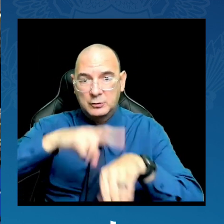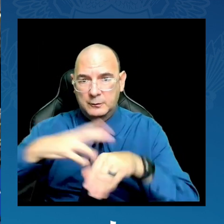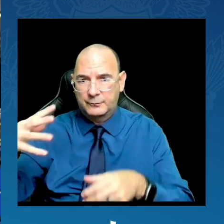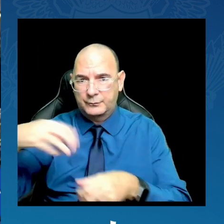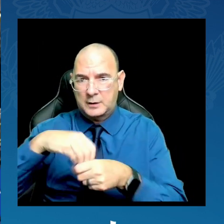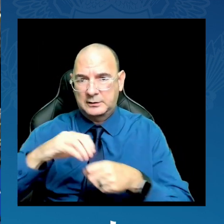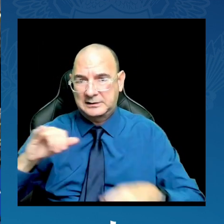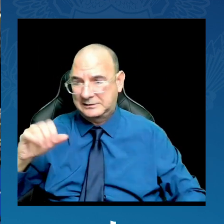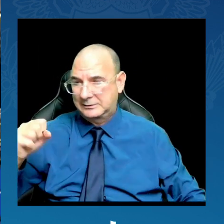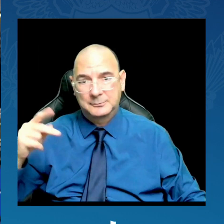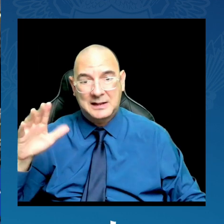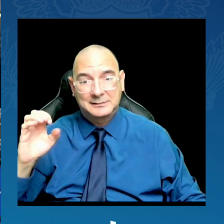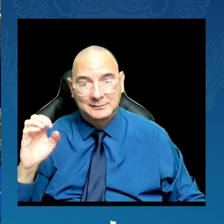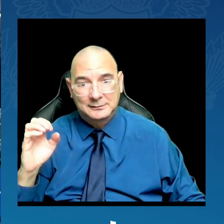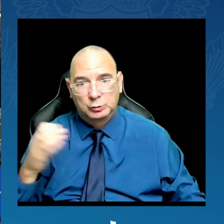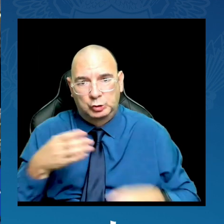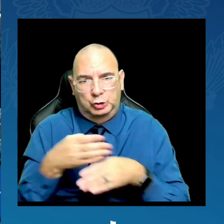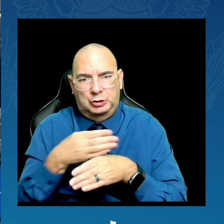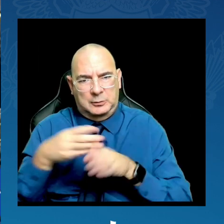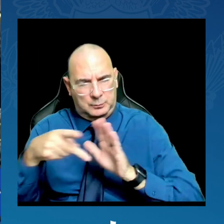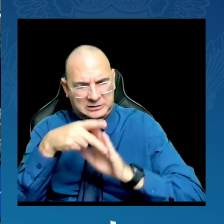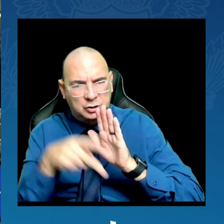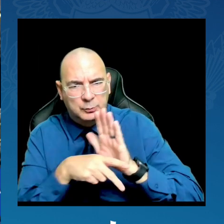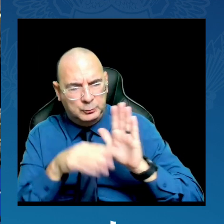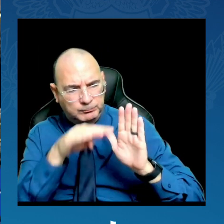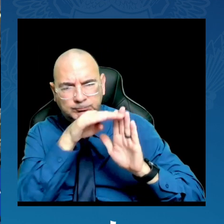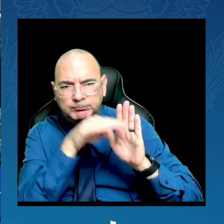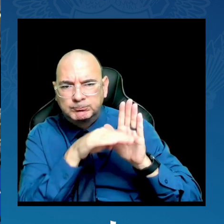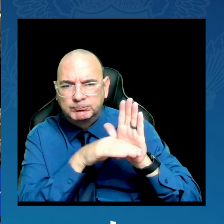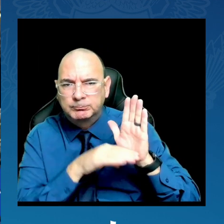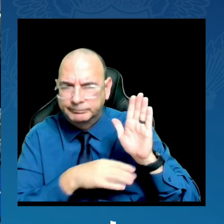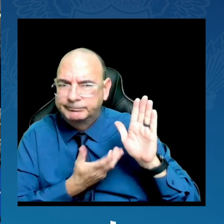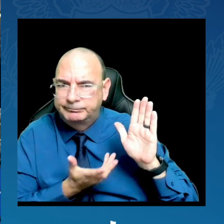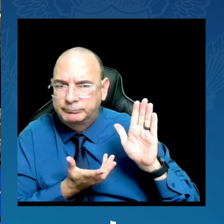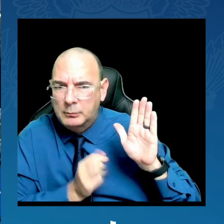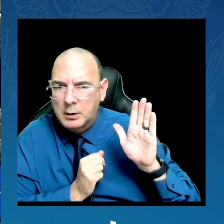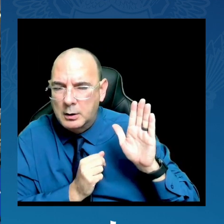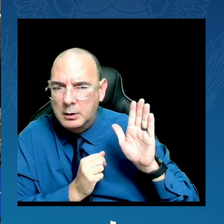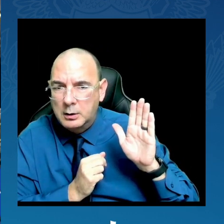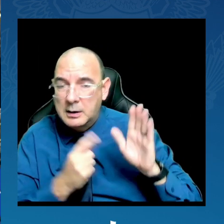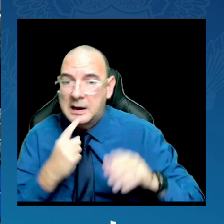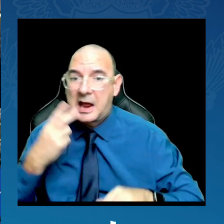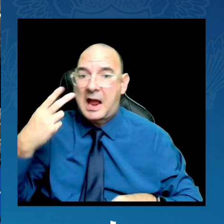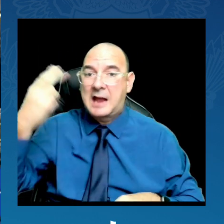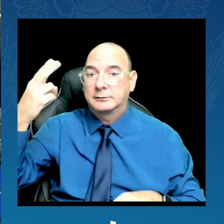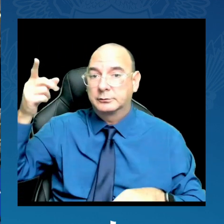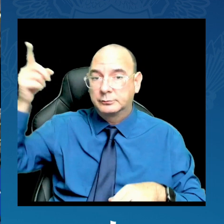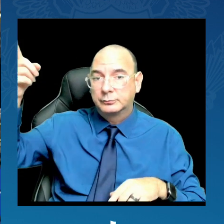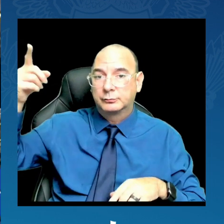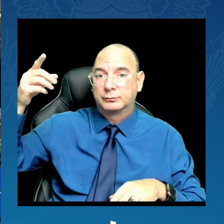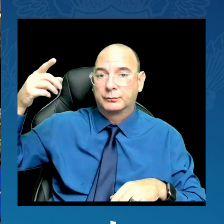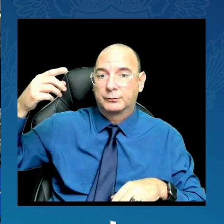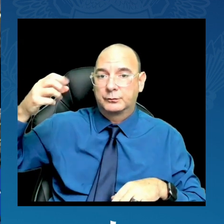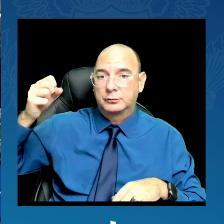in the Outer Space Treaty of 1967 for safe, transparent and responsible behavior in space